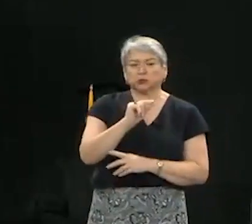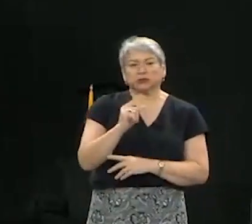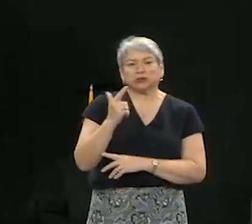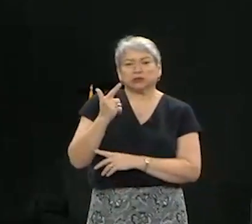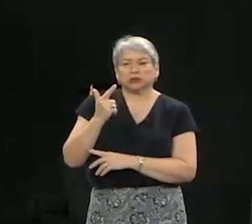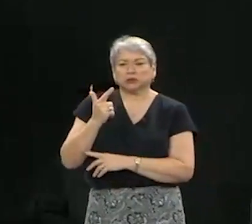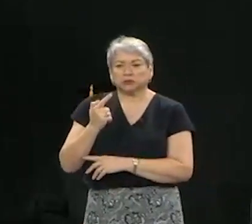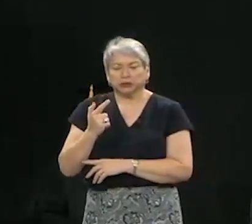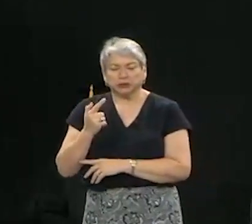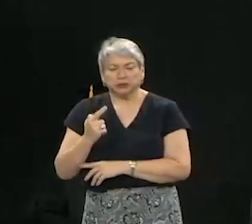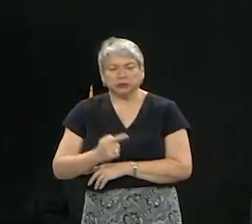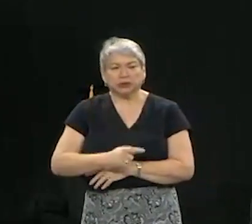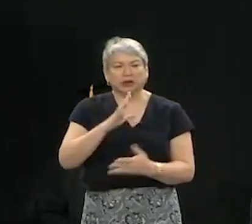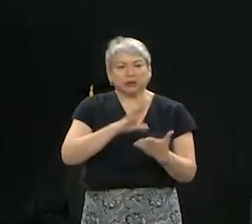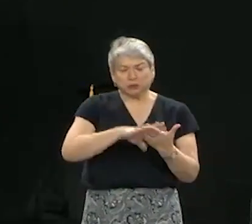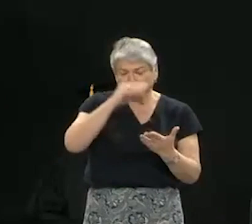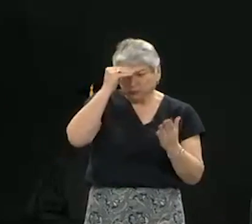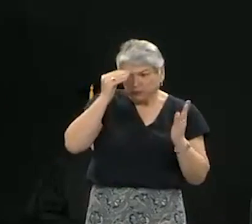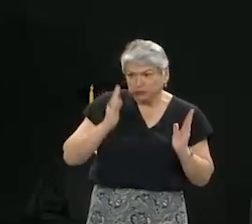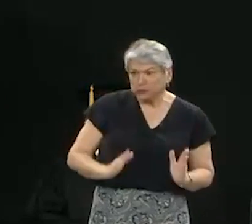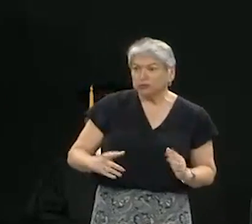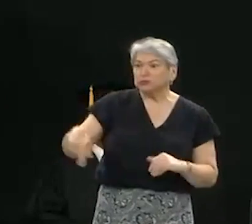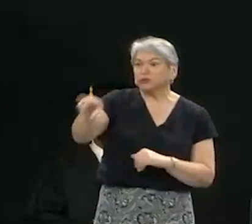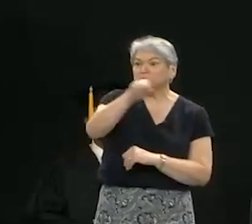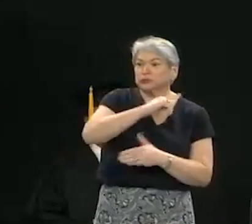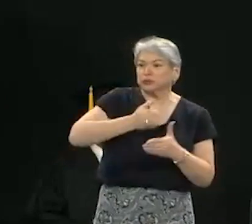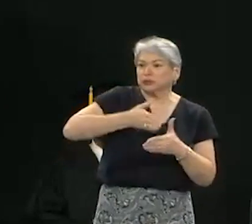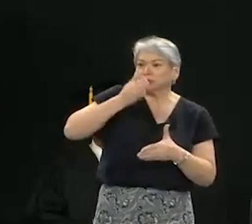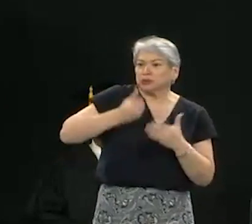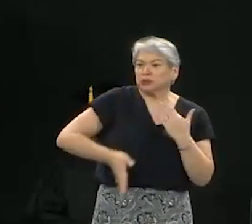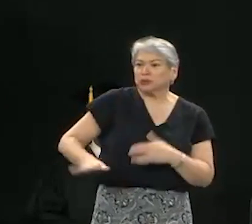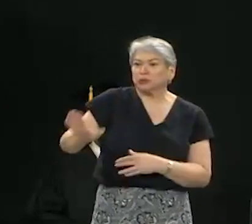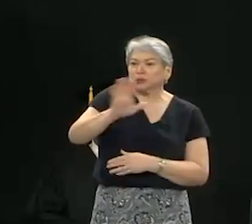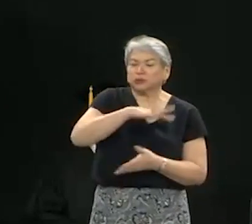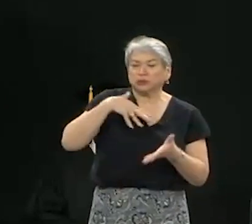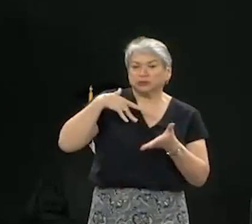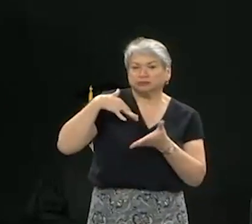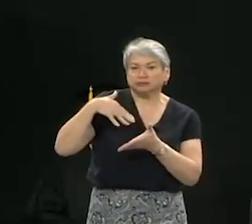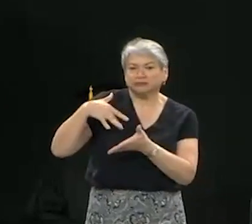as you conclude your course of study here at The University of Southern Mississippi